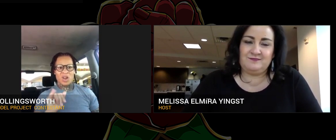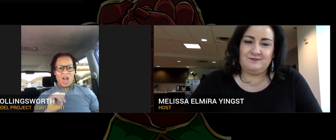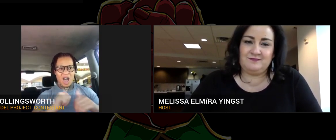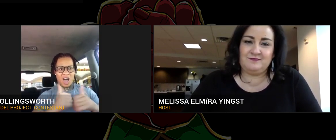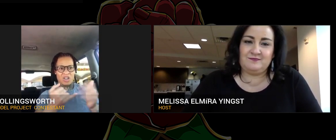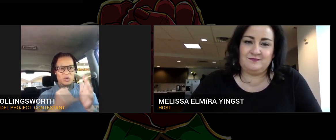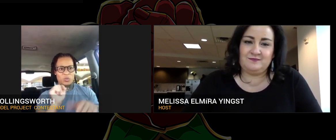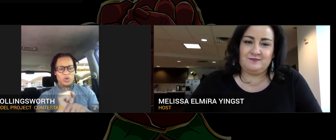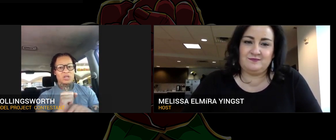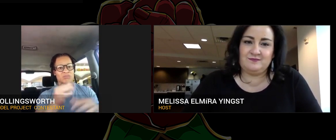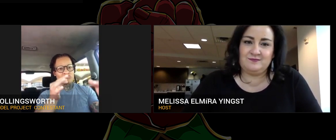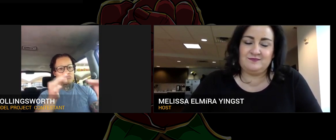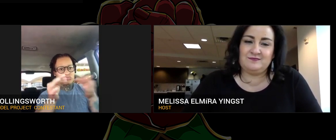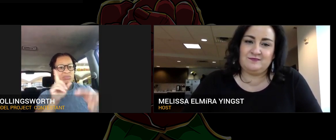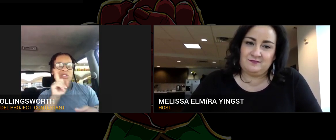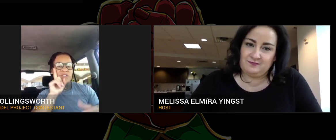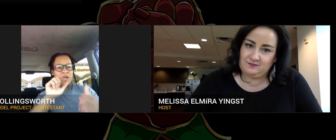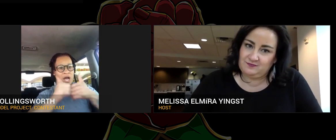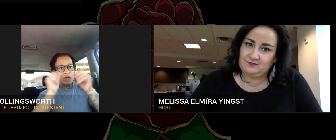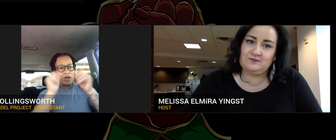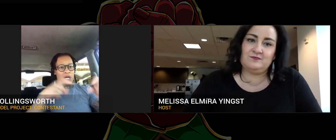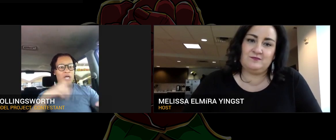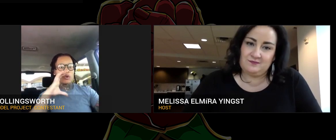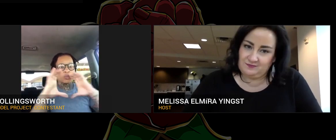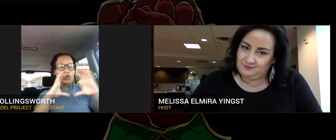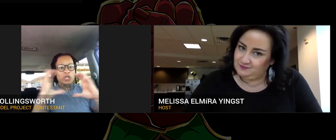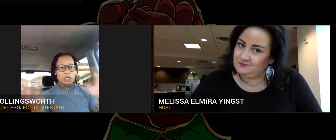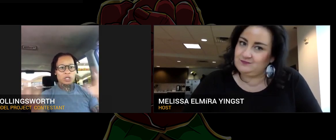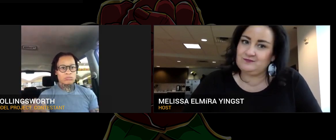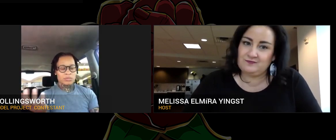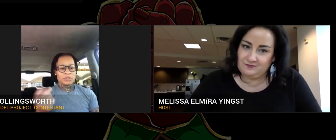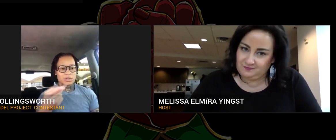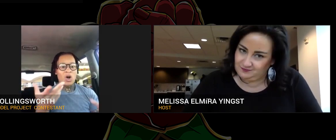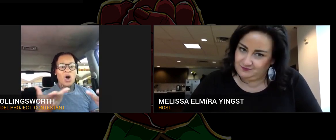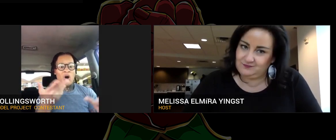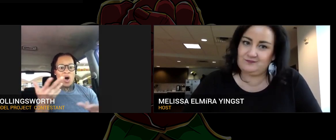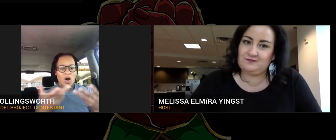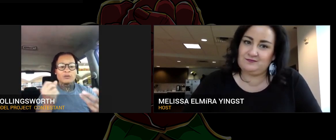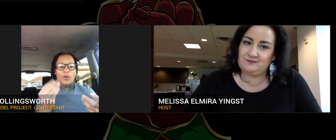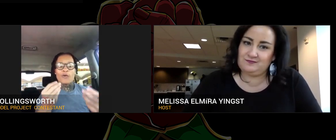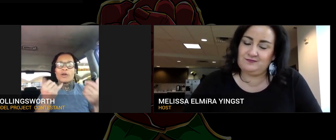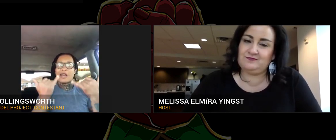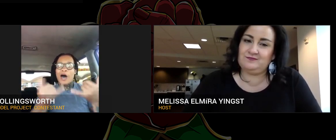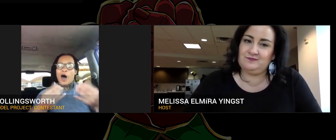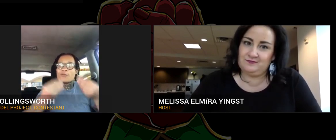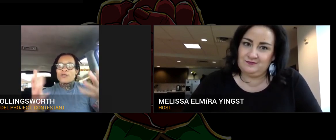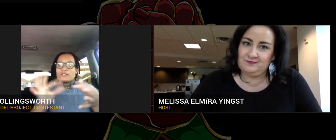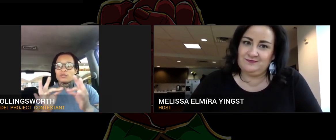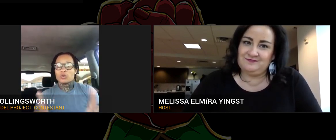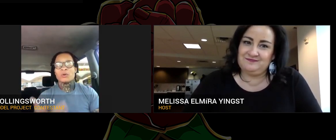And they were like, "Oh, how does it work?" I had to explain to them about Deaf culture and how we communicate. And now they were able to provide interpreters